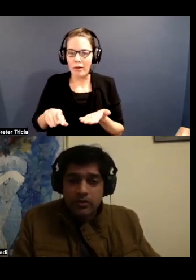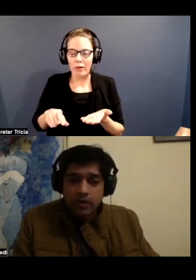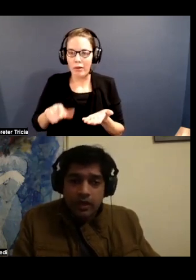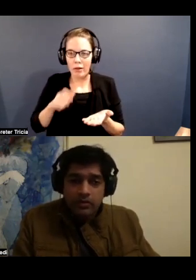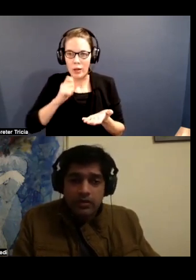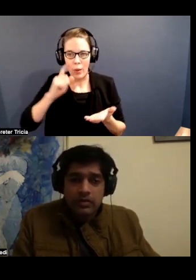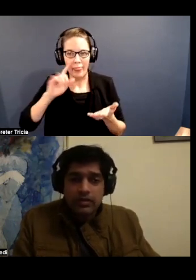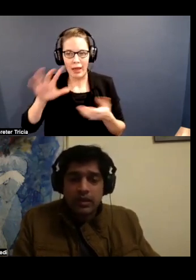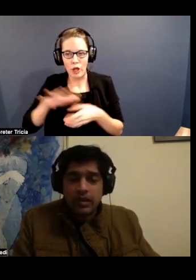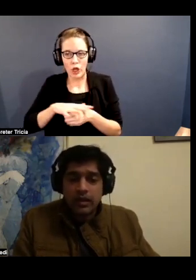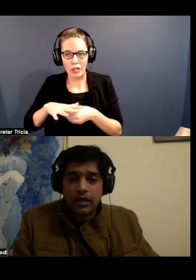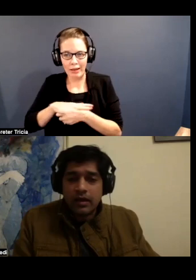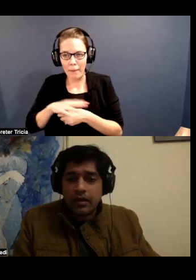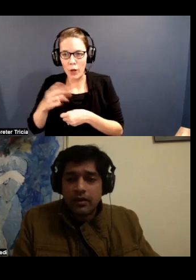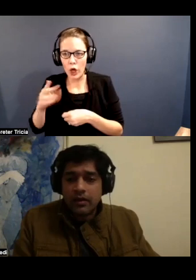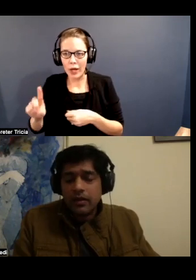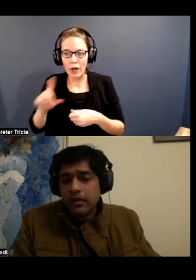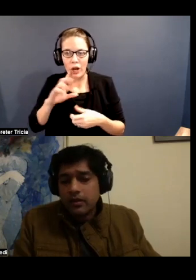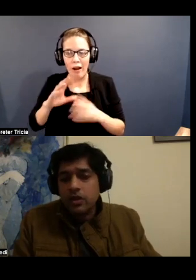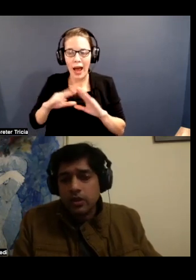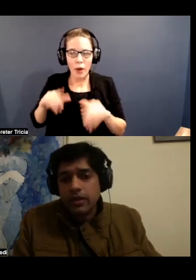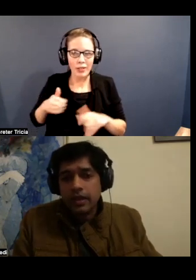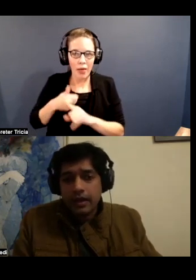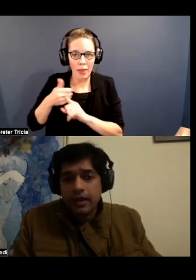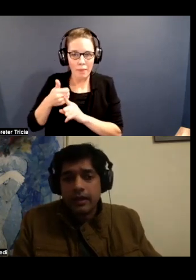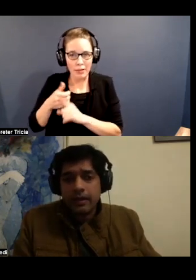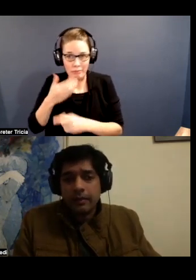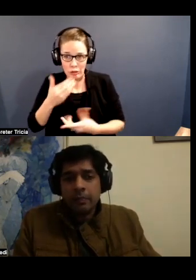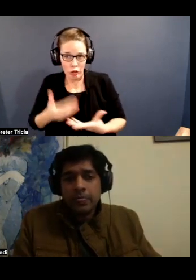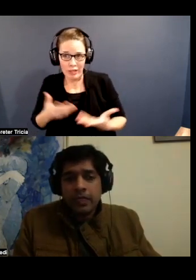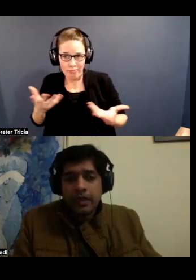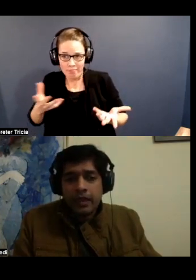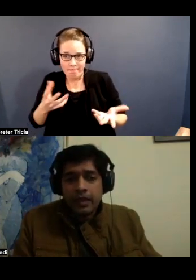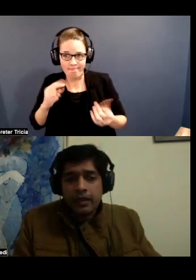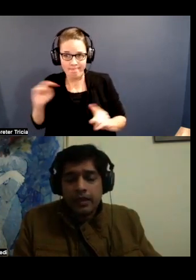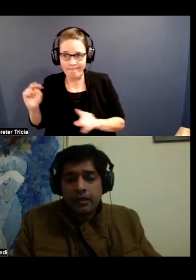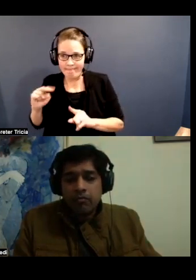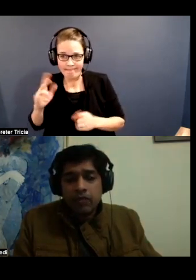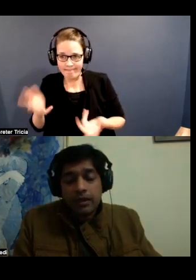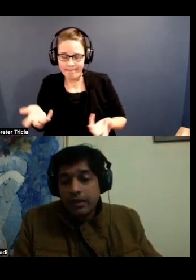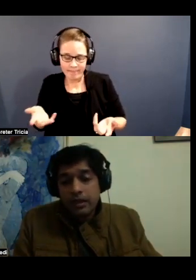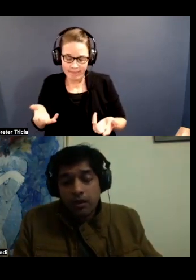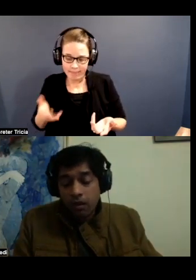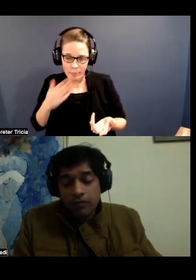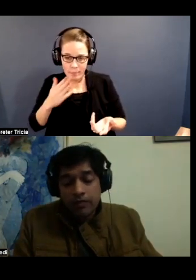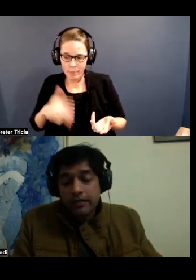are, houses are good. And finally, all of that is